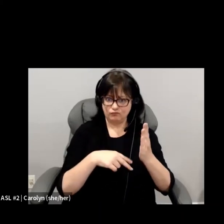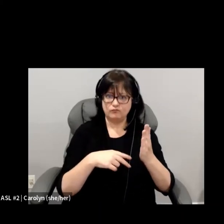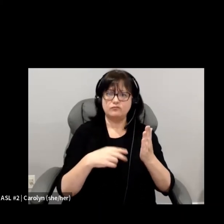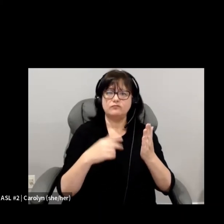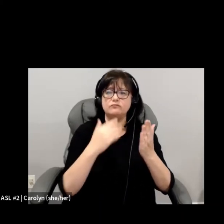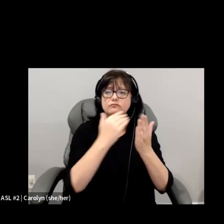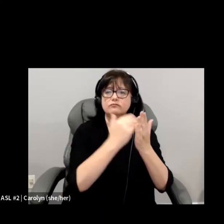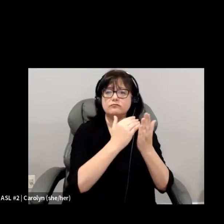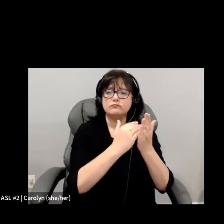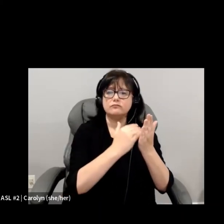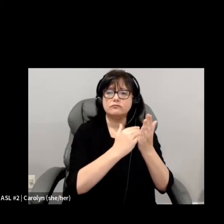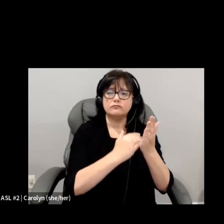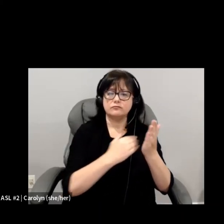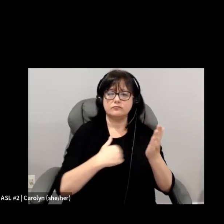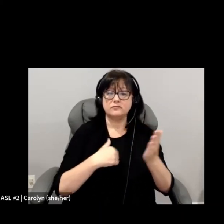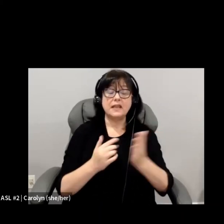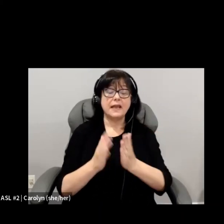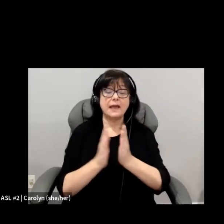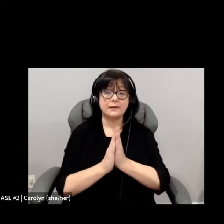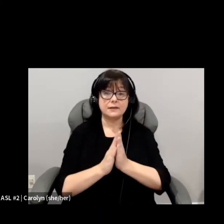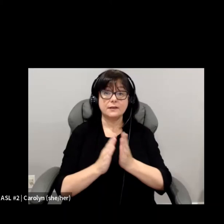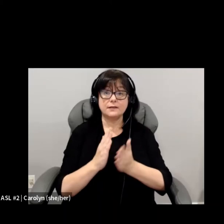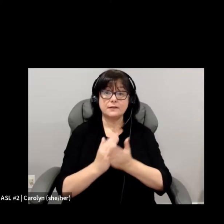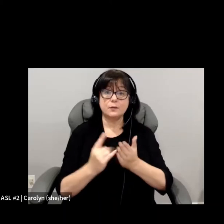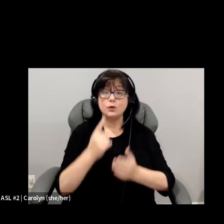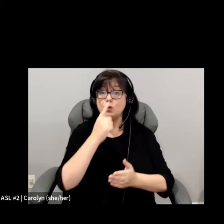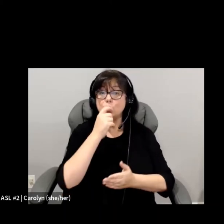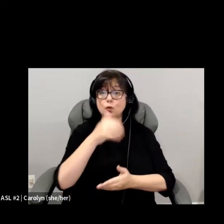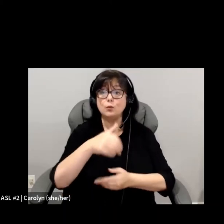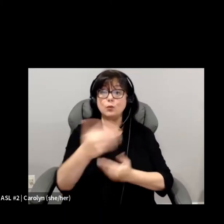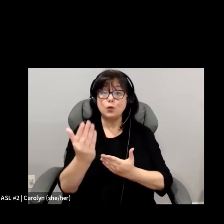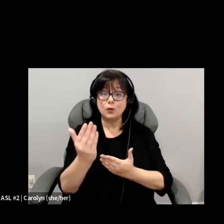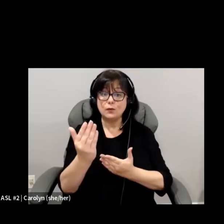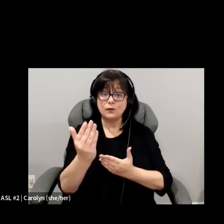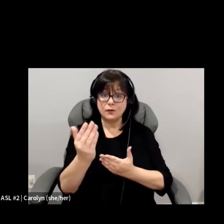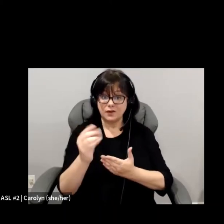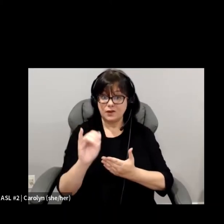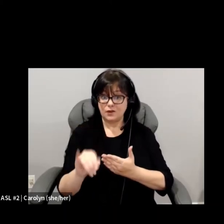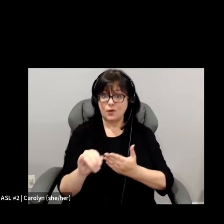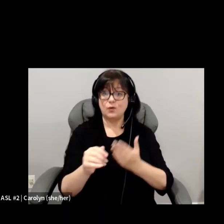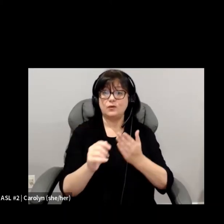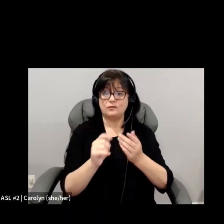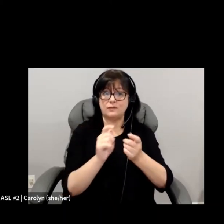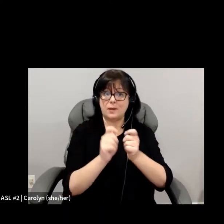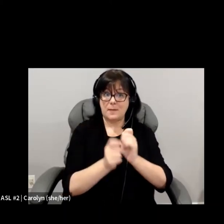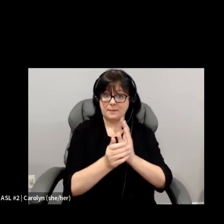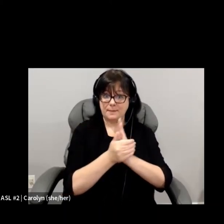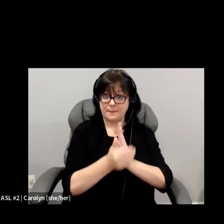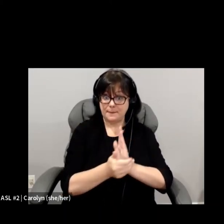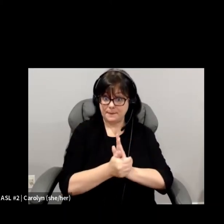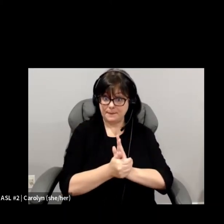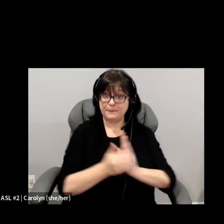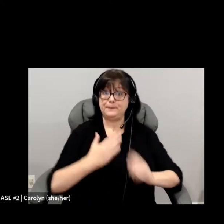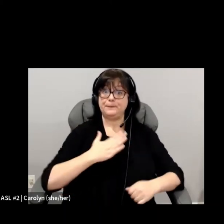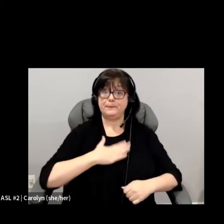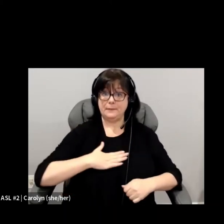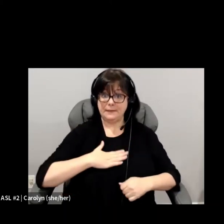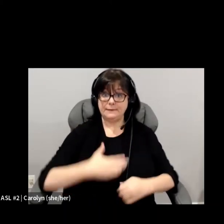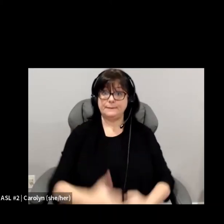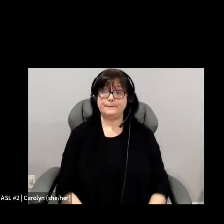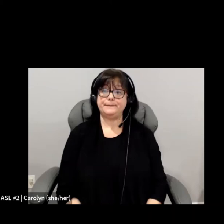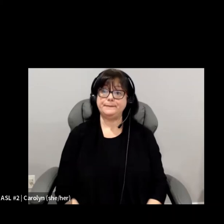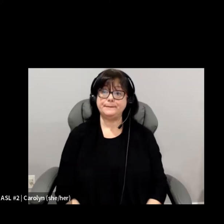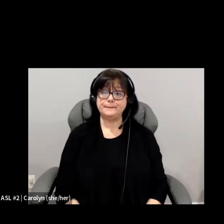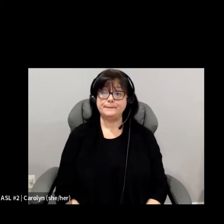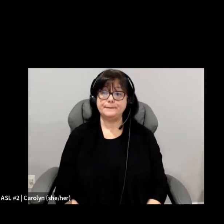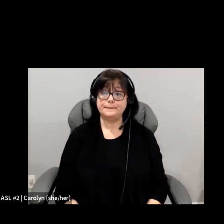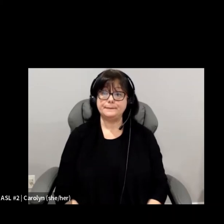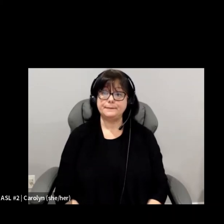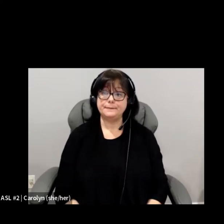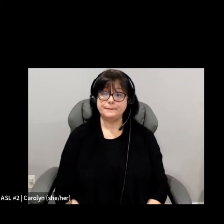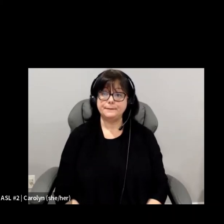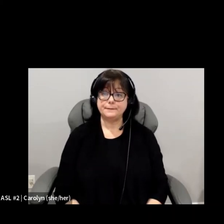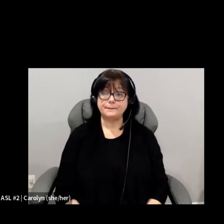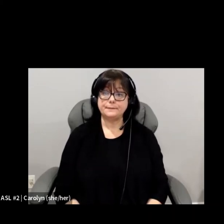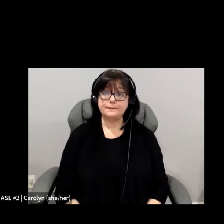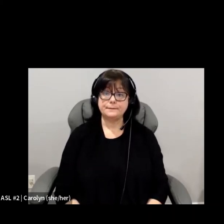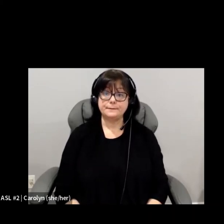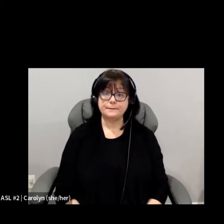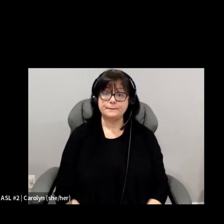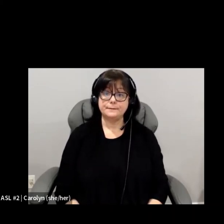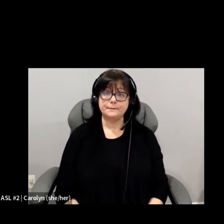IF I COULD KINDLY HAVE SOMEONE MOVE THE AMENDMENTS, PLEASE.